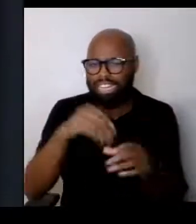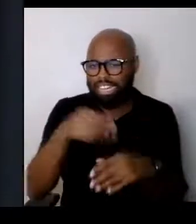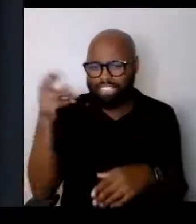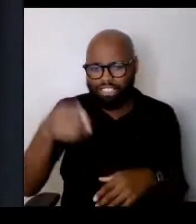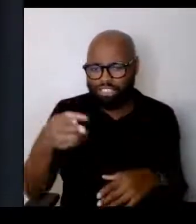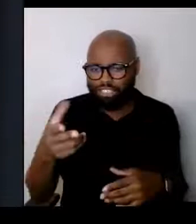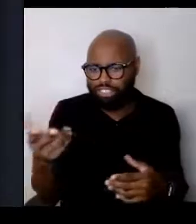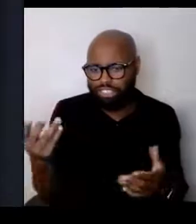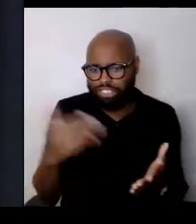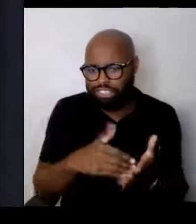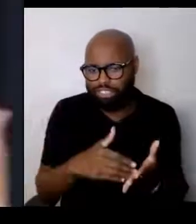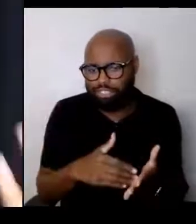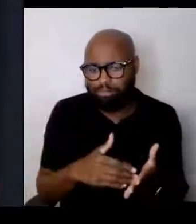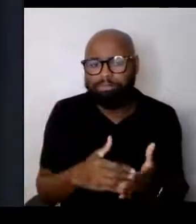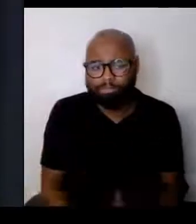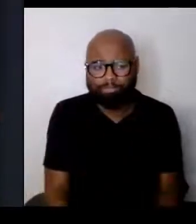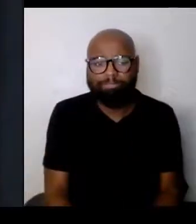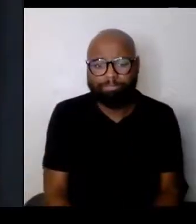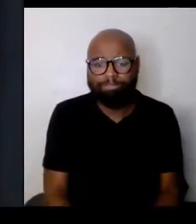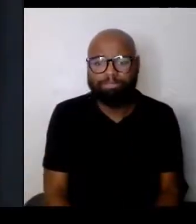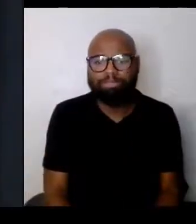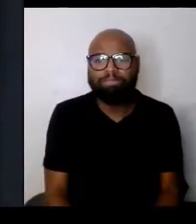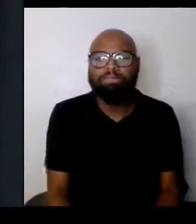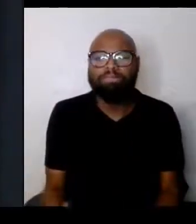Cristina. I'm sorry, I'm so loud.